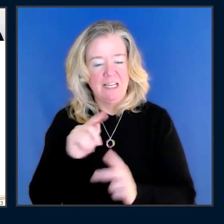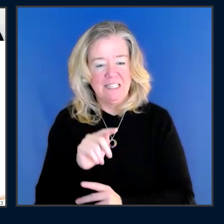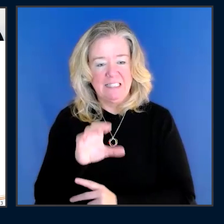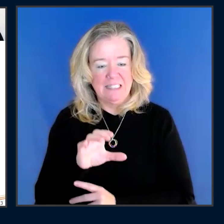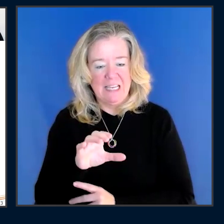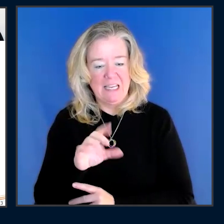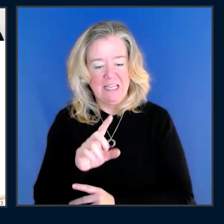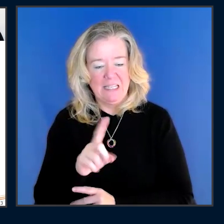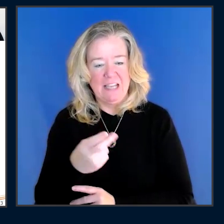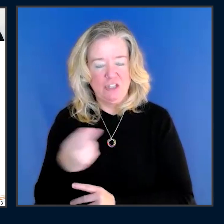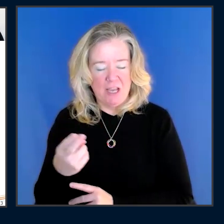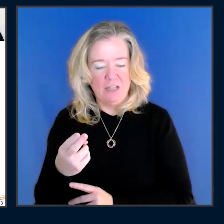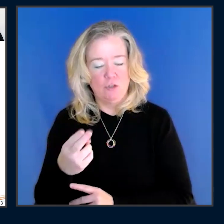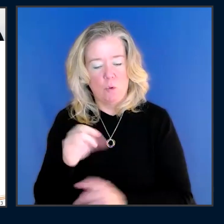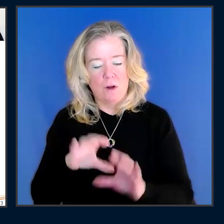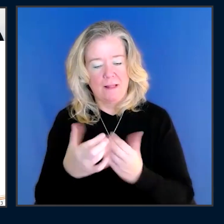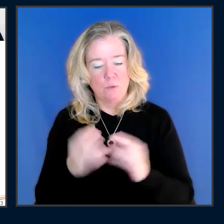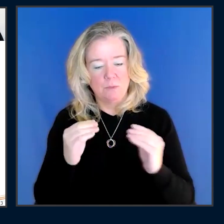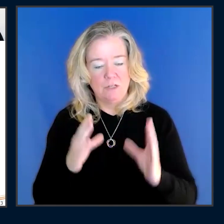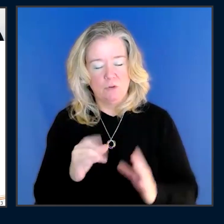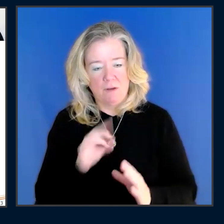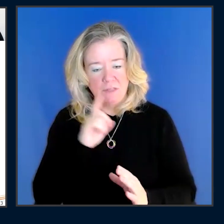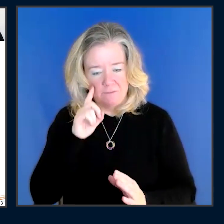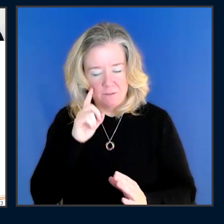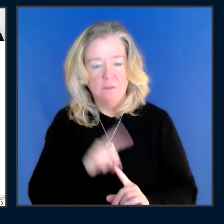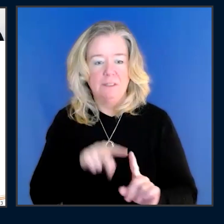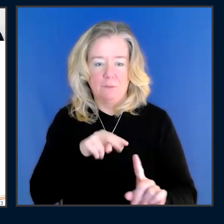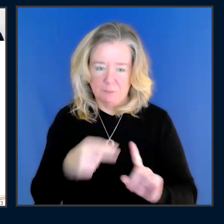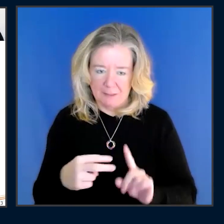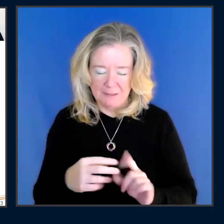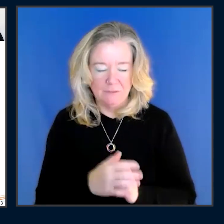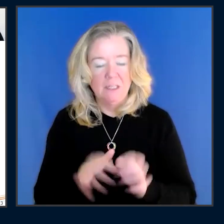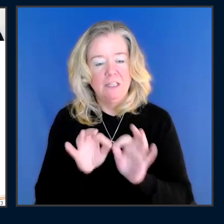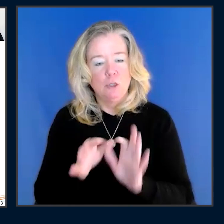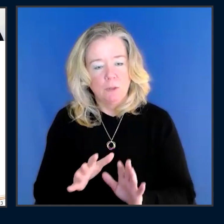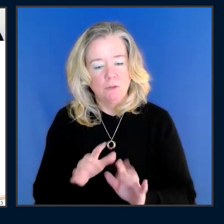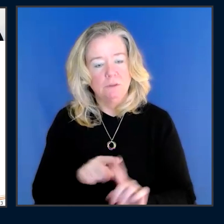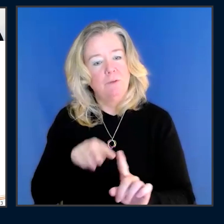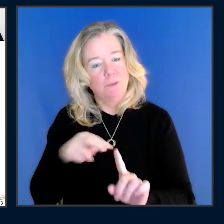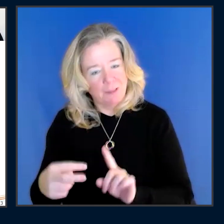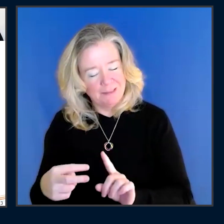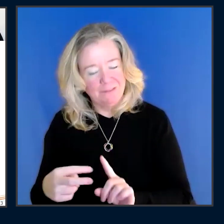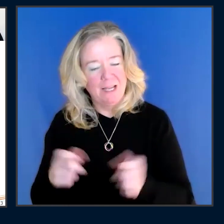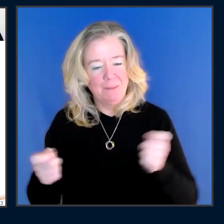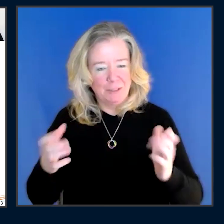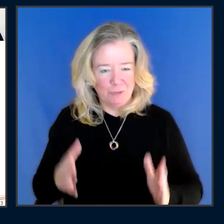the teacher consultant for the deaf and hard of hearing, or the classroom teacher of that, interpreters,